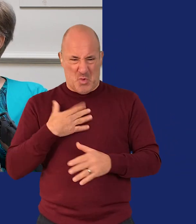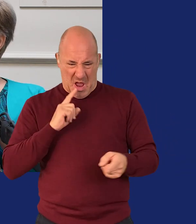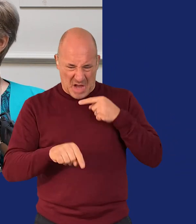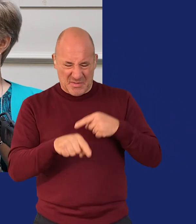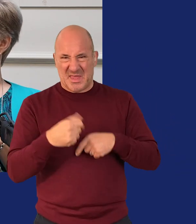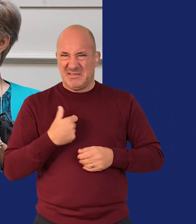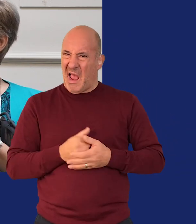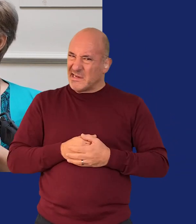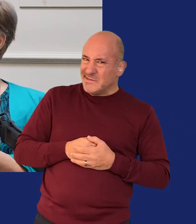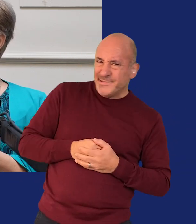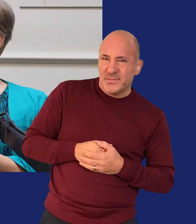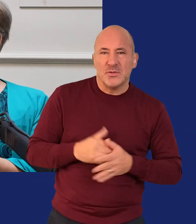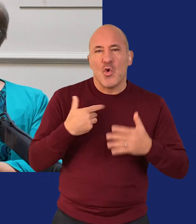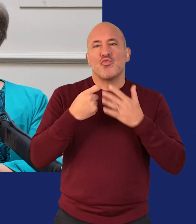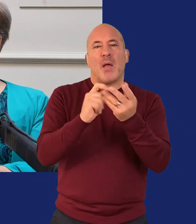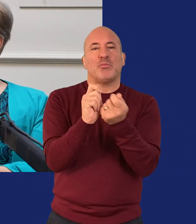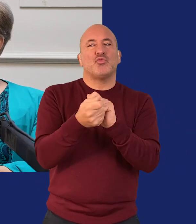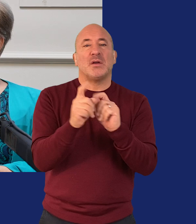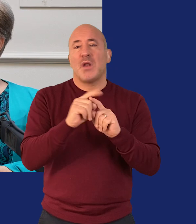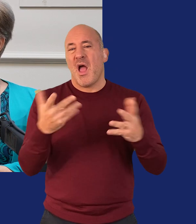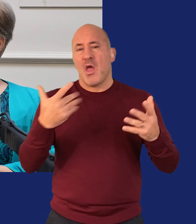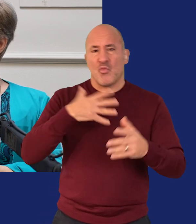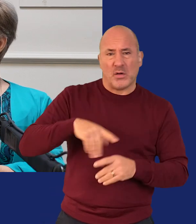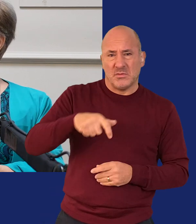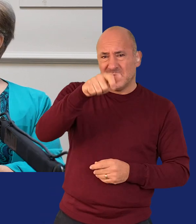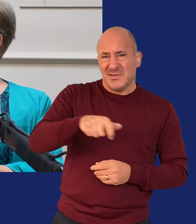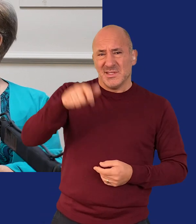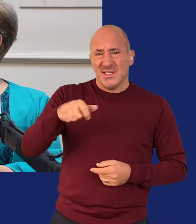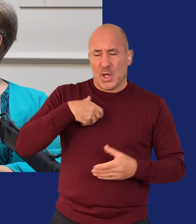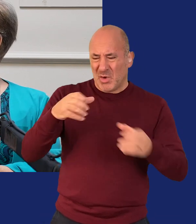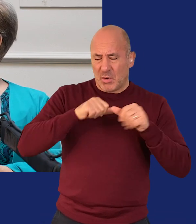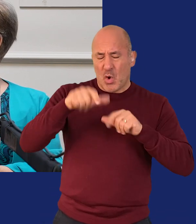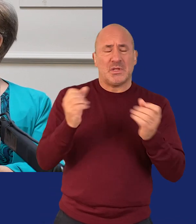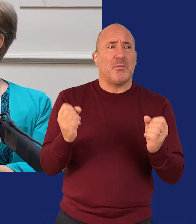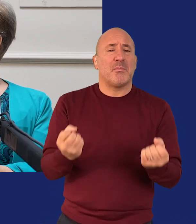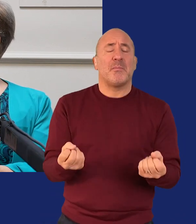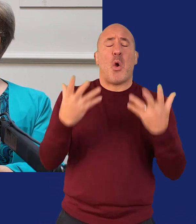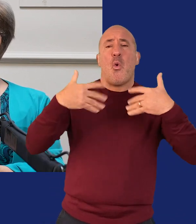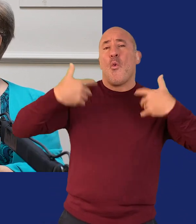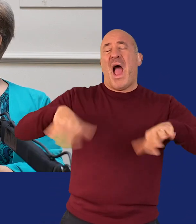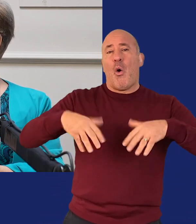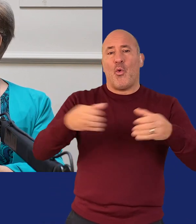So we recommend saying something like, uh, we want all of our candidates to shine in our recruitment process.